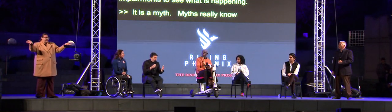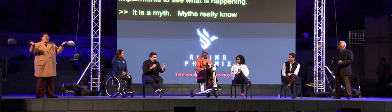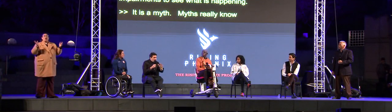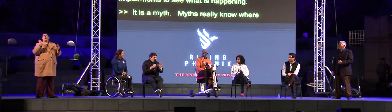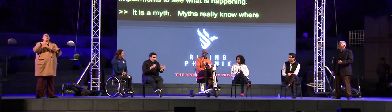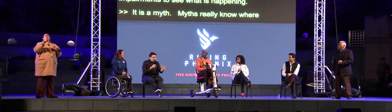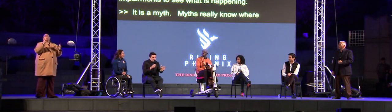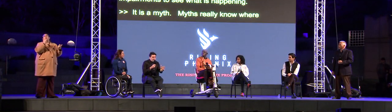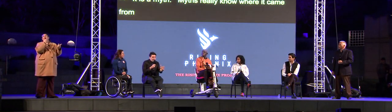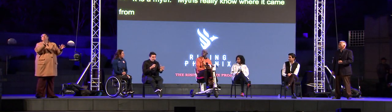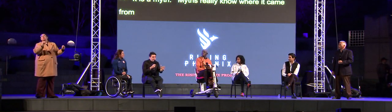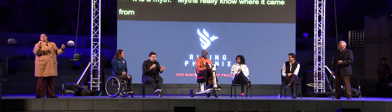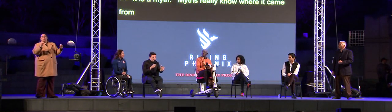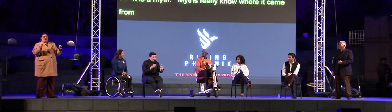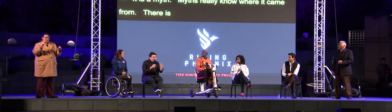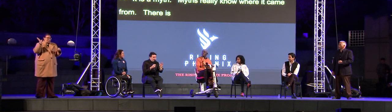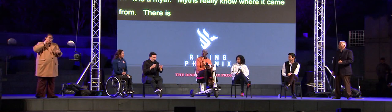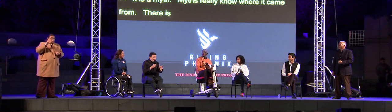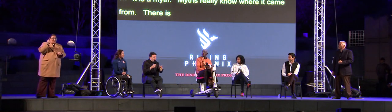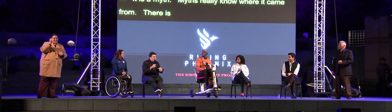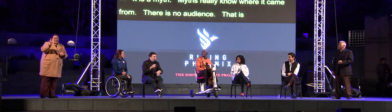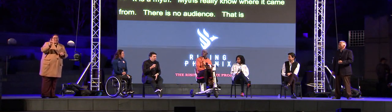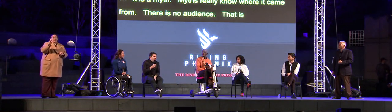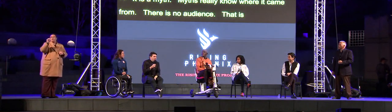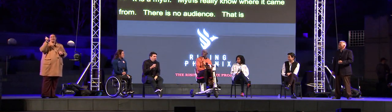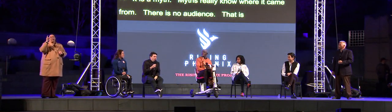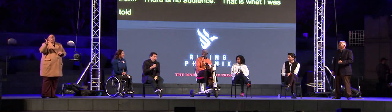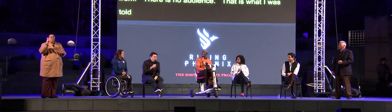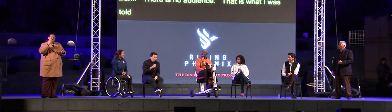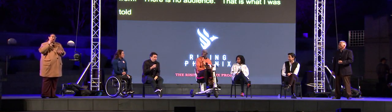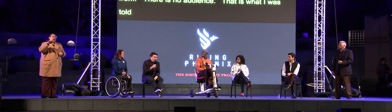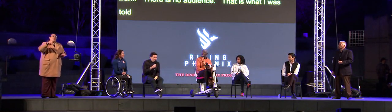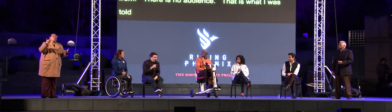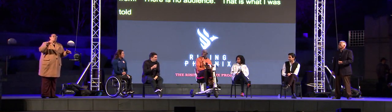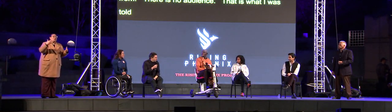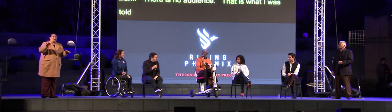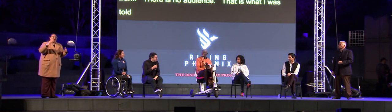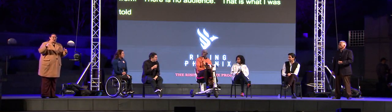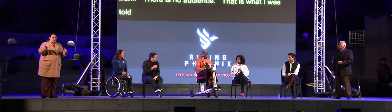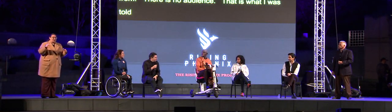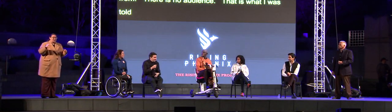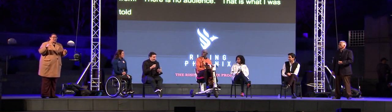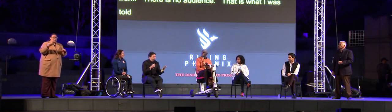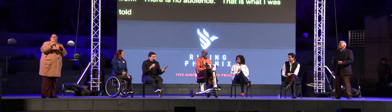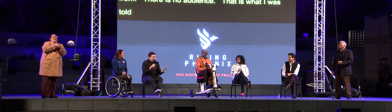That was what I was told, in 2017, '18, before we made Rising Phoenix, and it was like